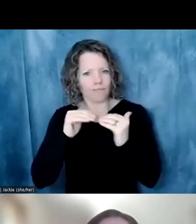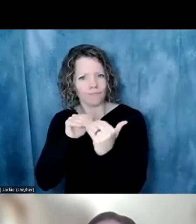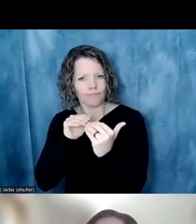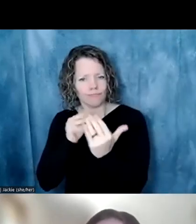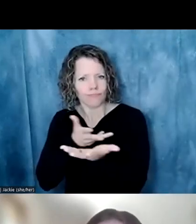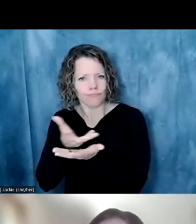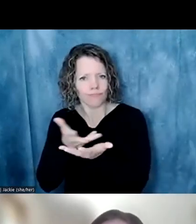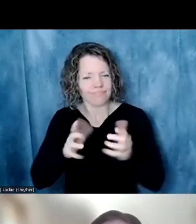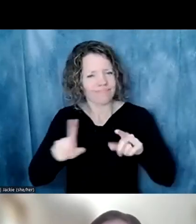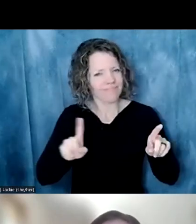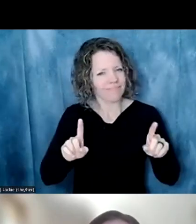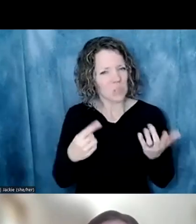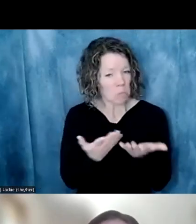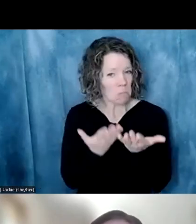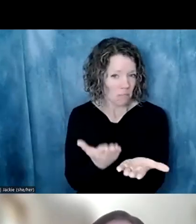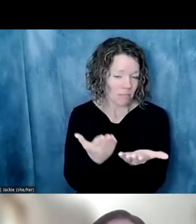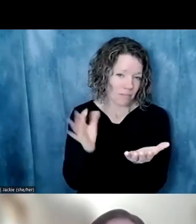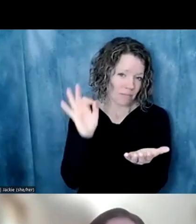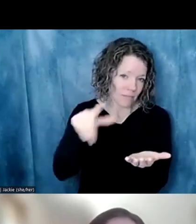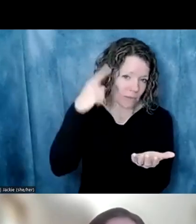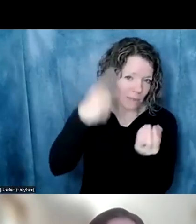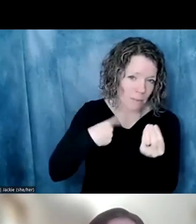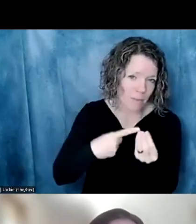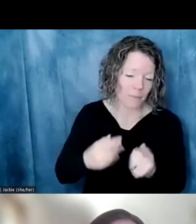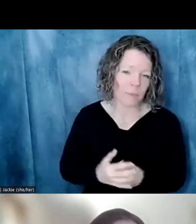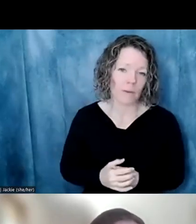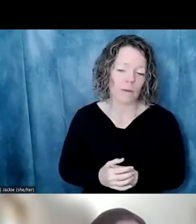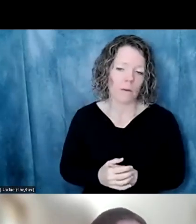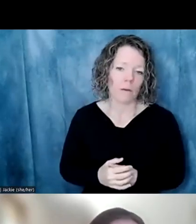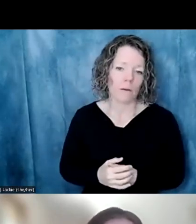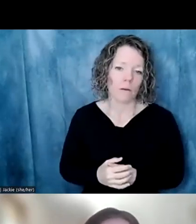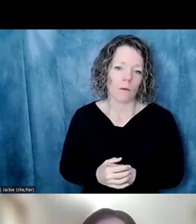One significant difference, though, that I would say in terms of Certified Peer